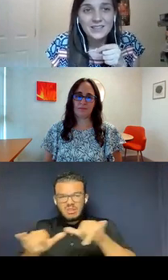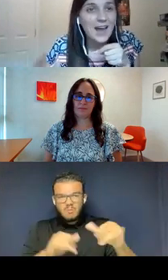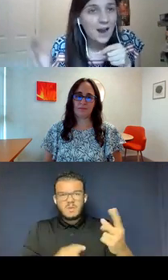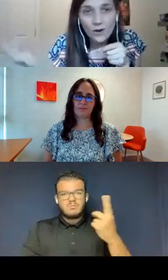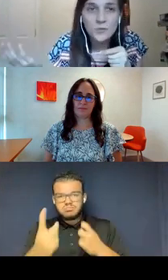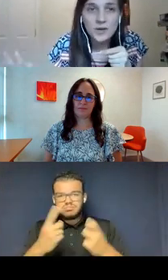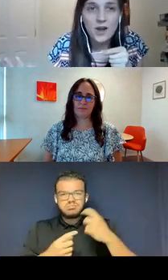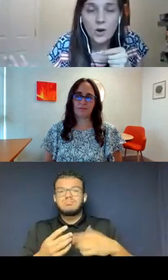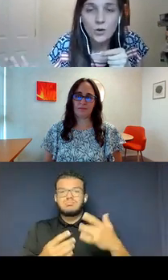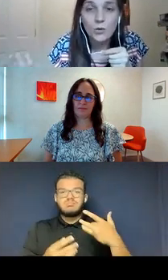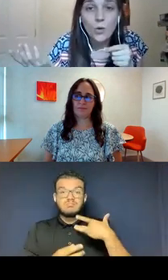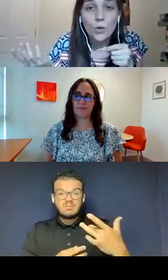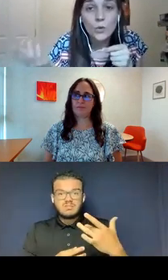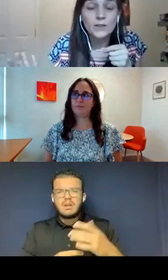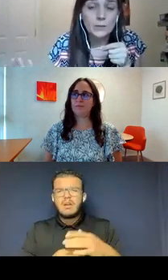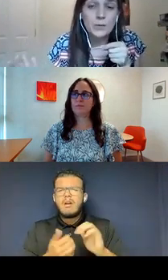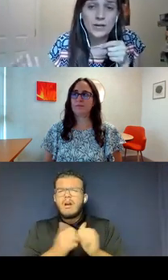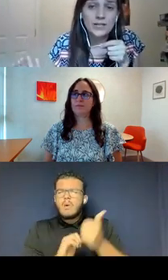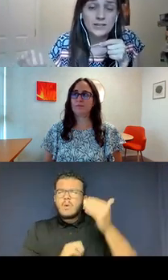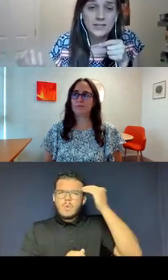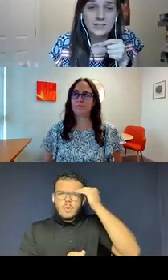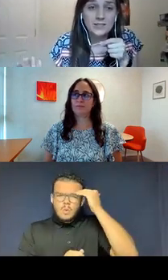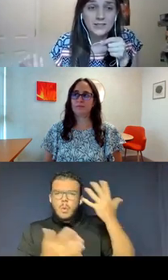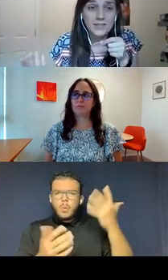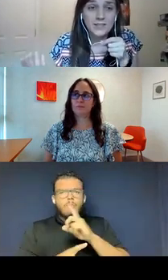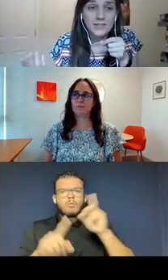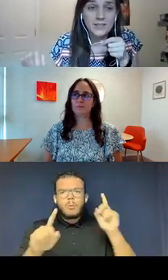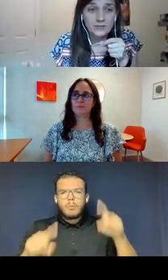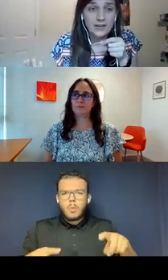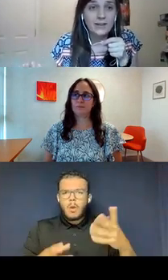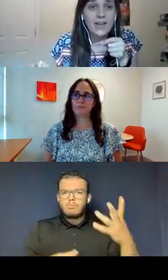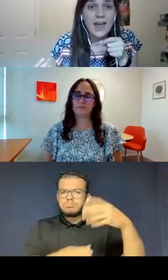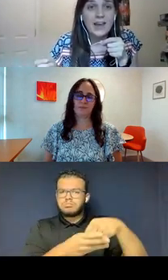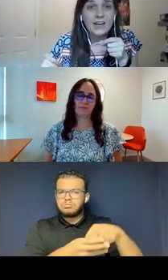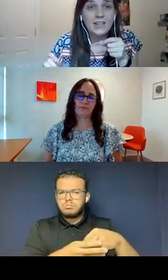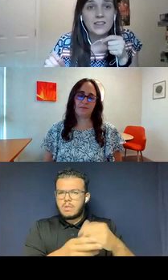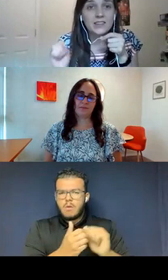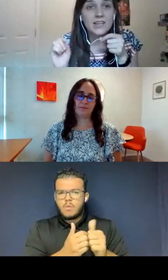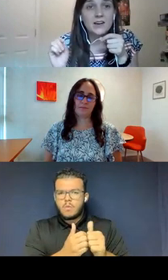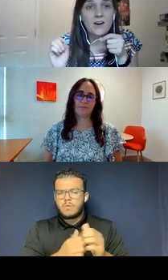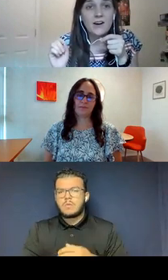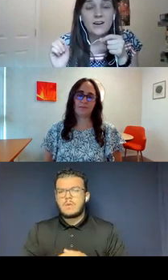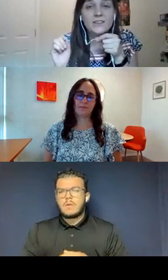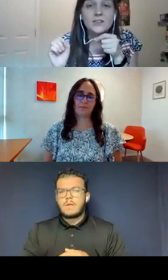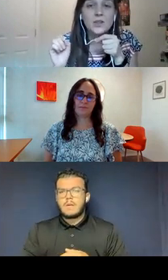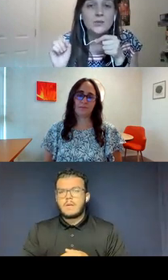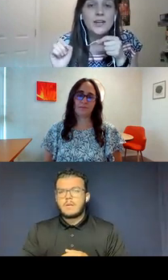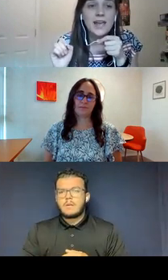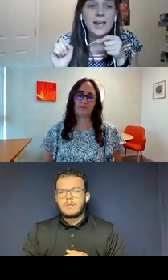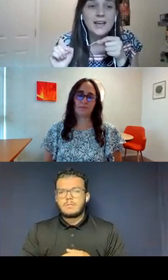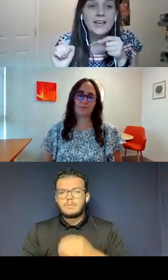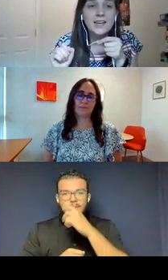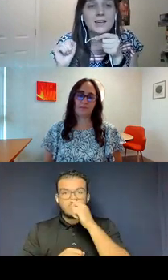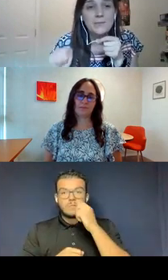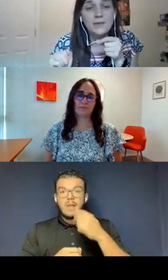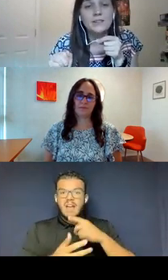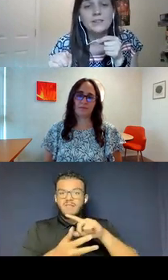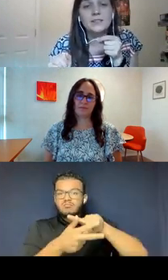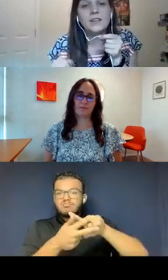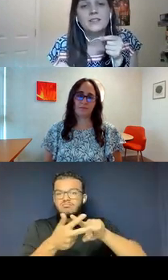is, how do we know who gets reported in this section? And there are these three handy dandy bullets